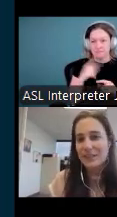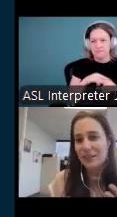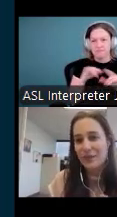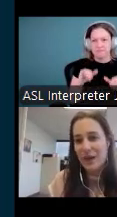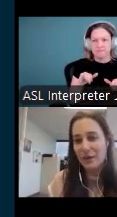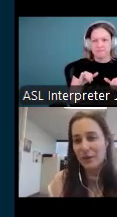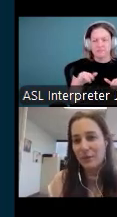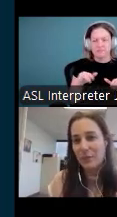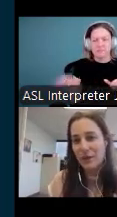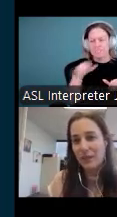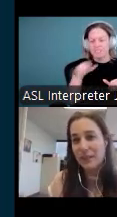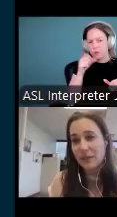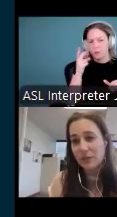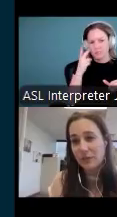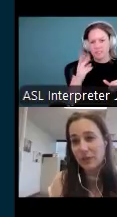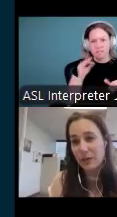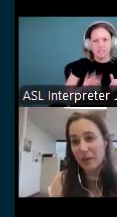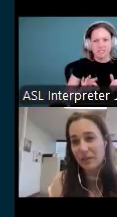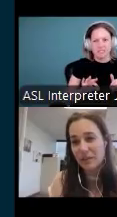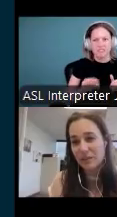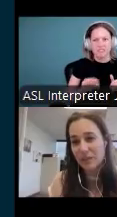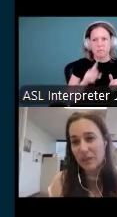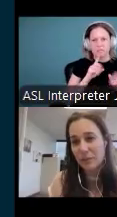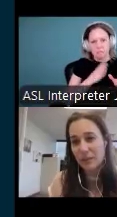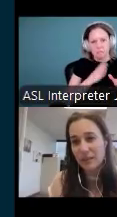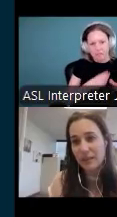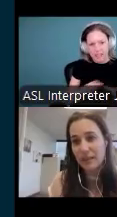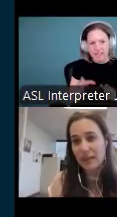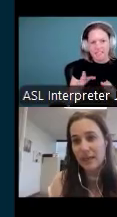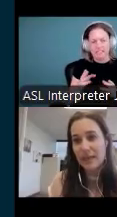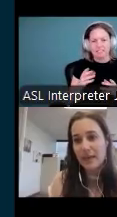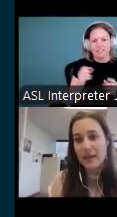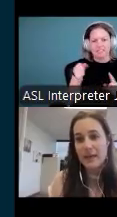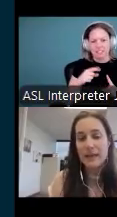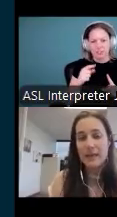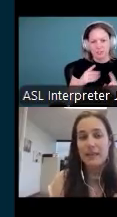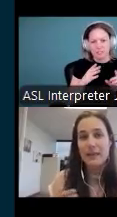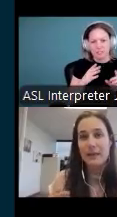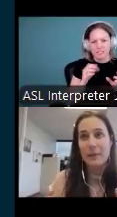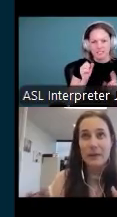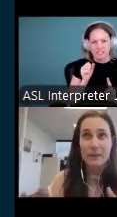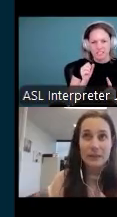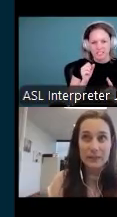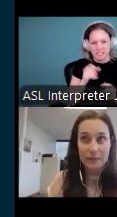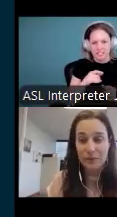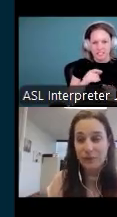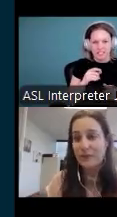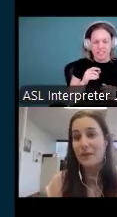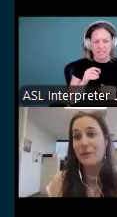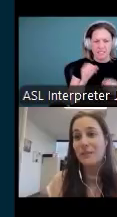see the value of being intentional about the sensory input that they get and I think about several of these families